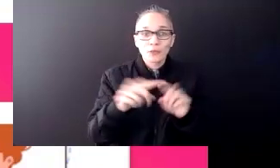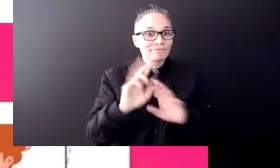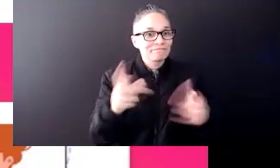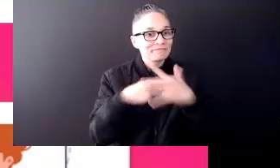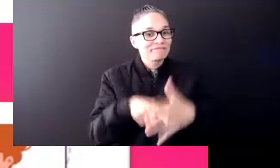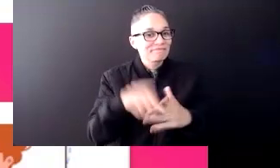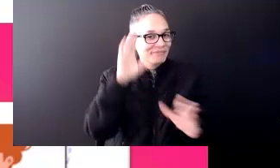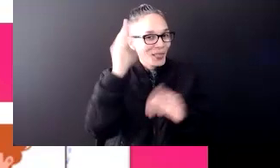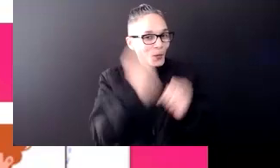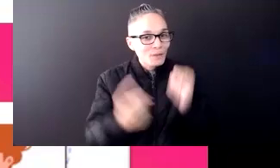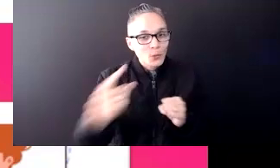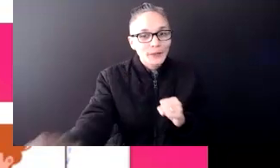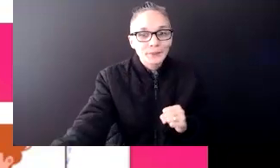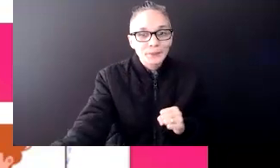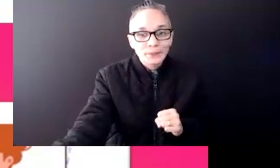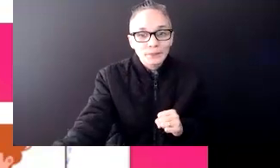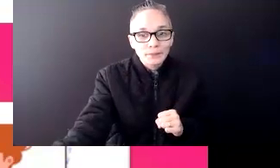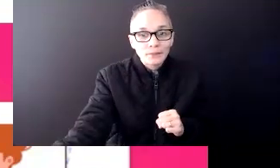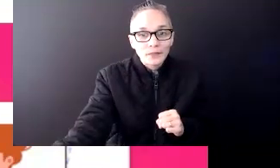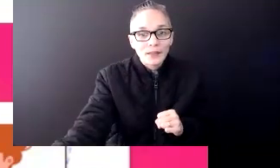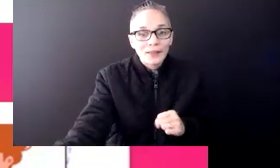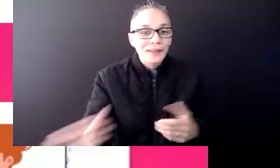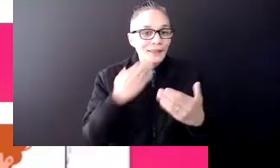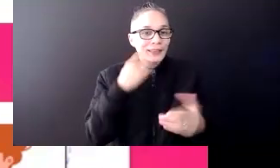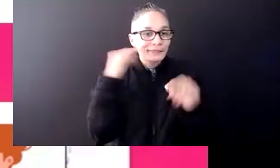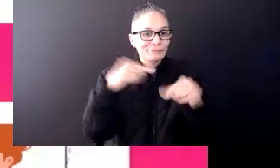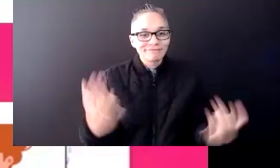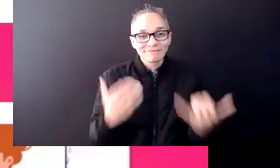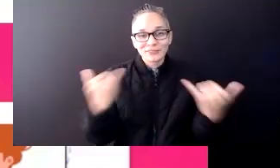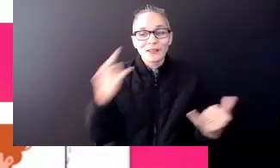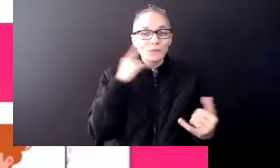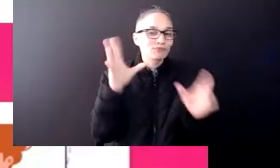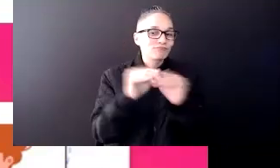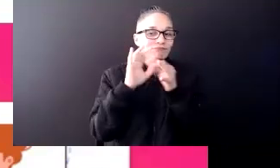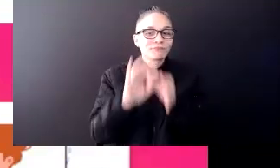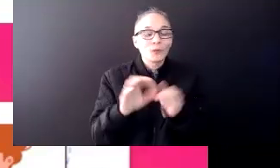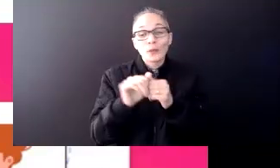Hello everyone, for joining us today for our session on Beyond Compliance: